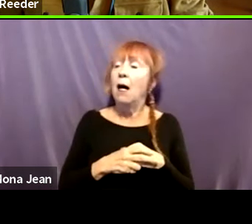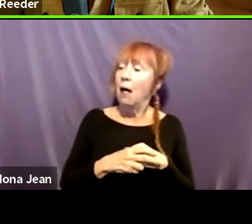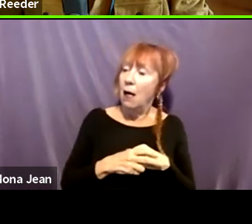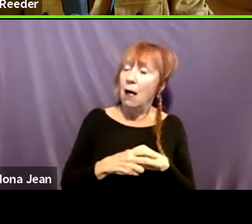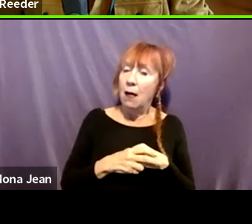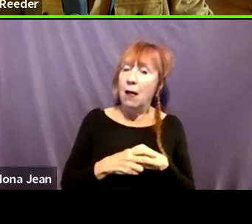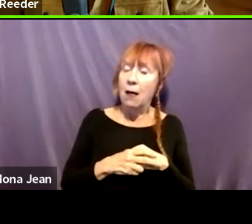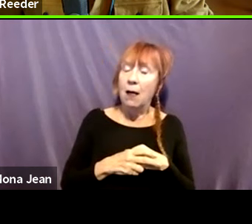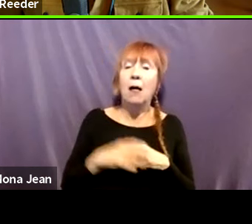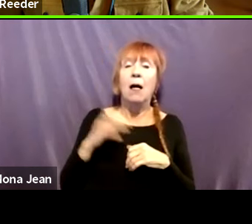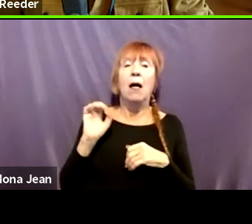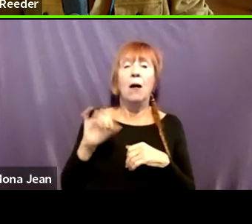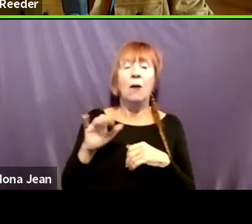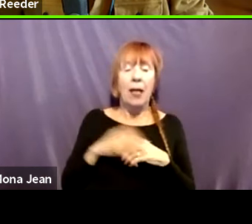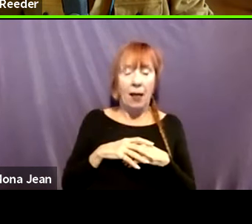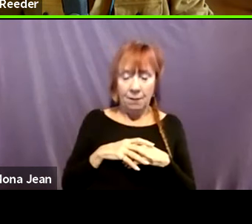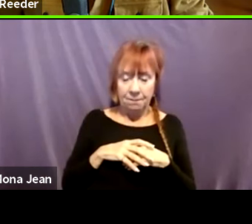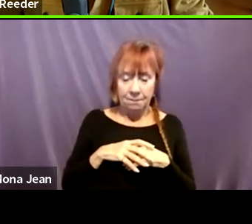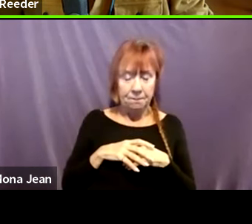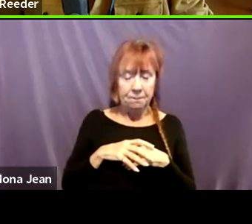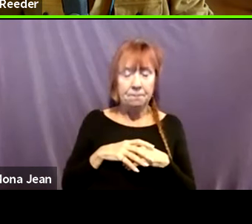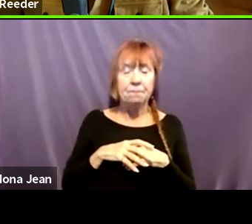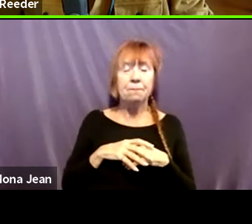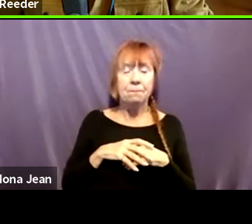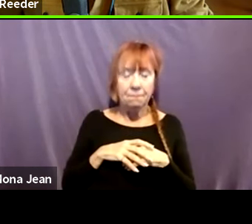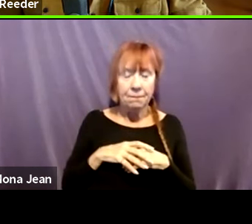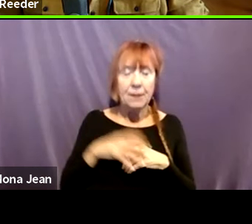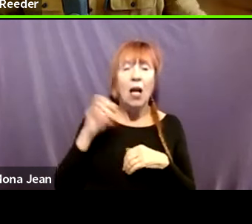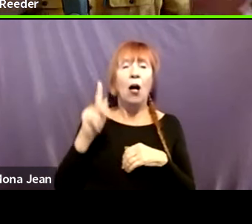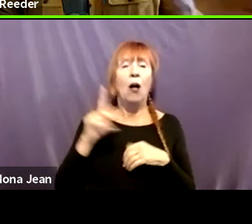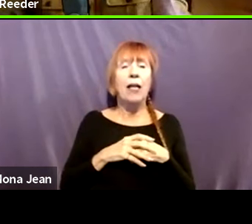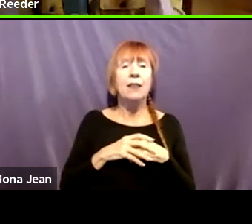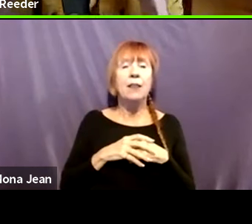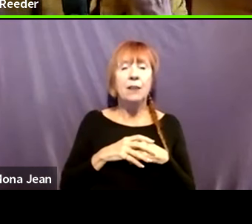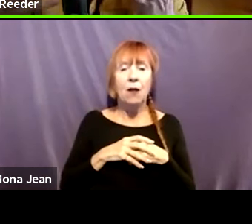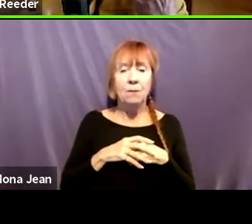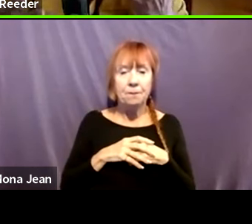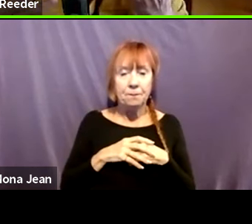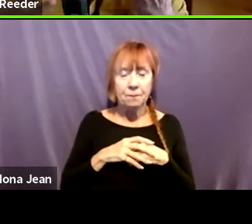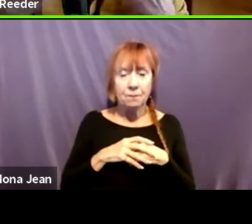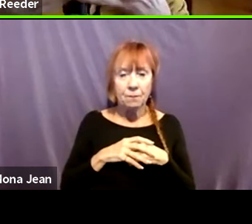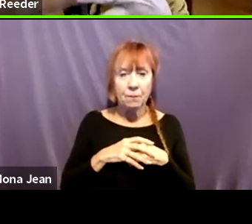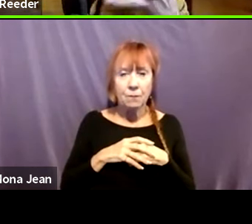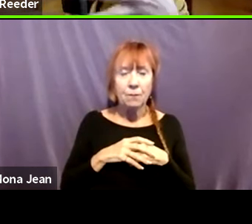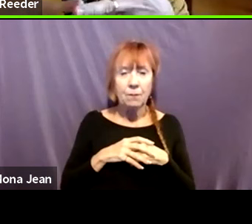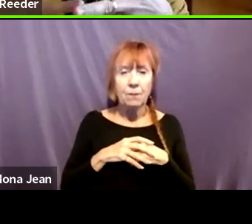Let's see. As far as... So I mean, one takeaway that I might be able to